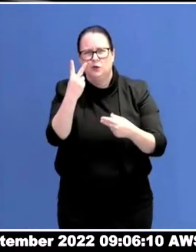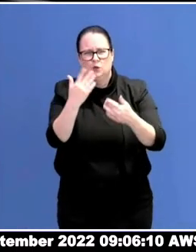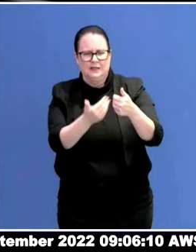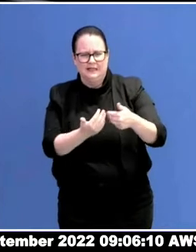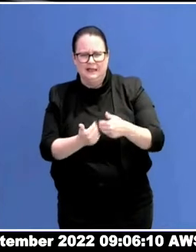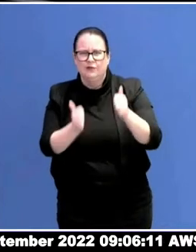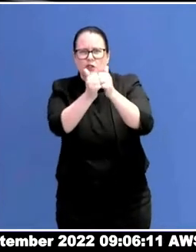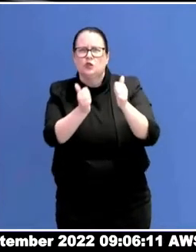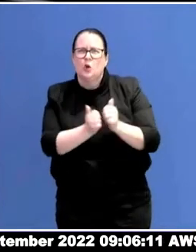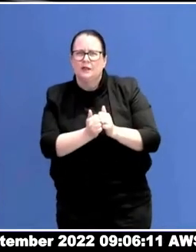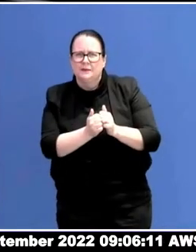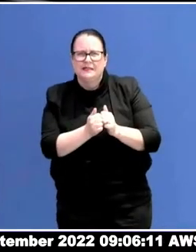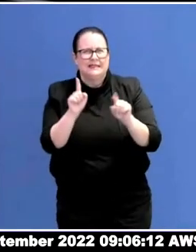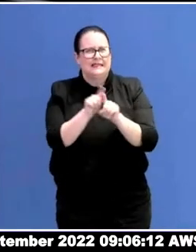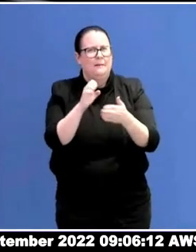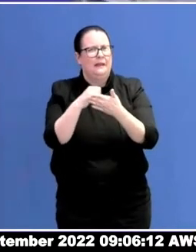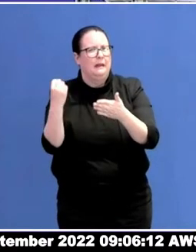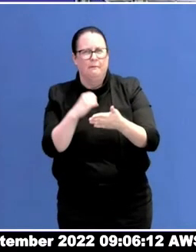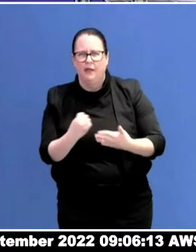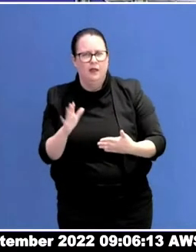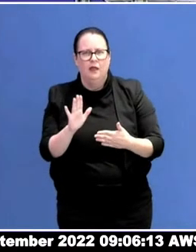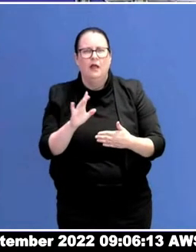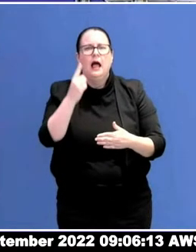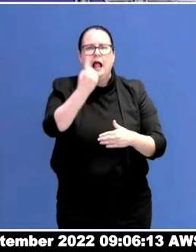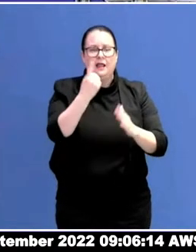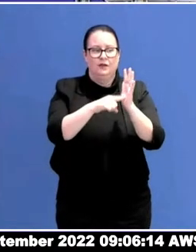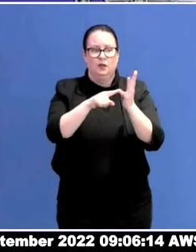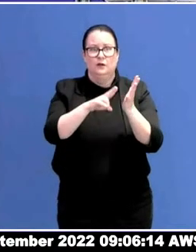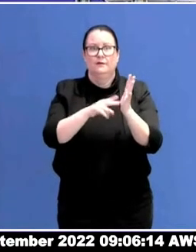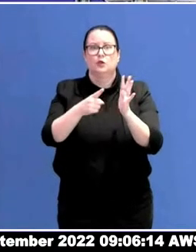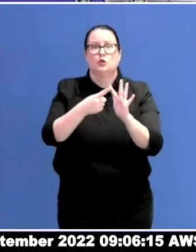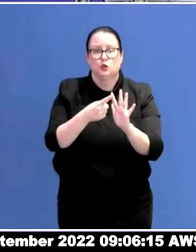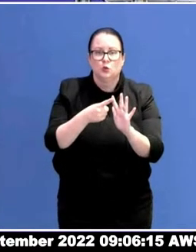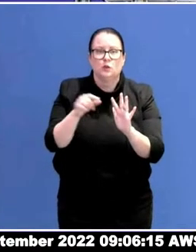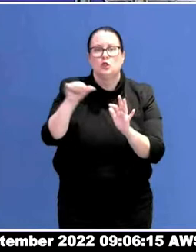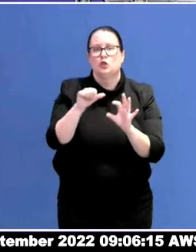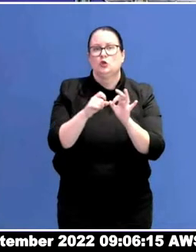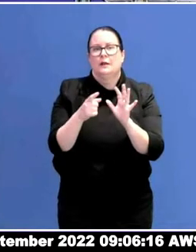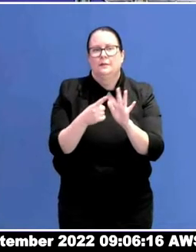I think the statement of the 11 June 2022 from Ms Barney is - the reference is